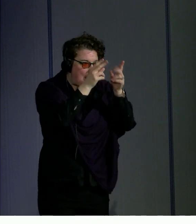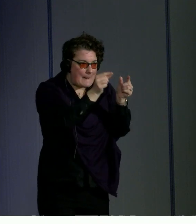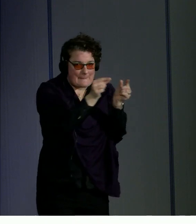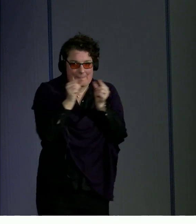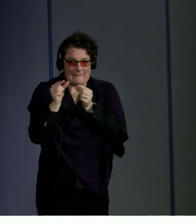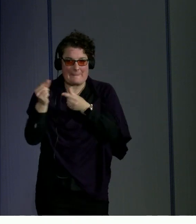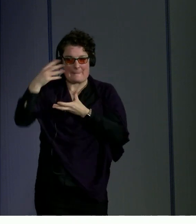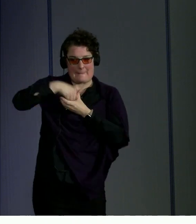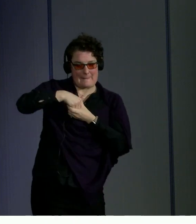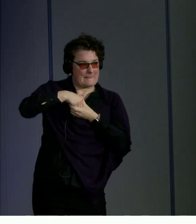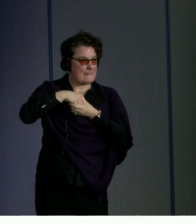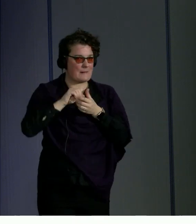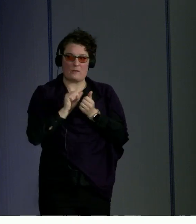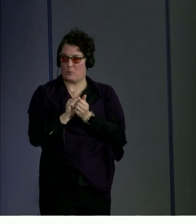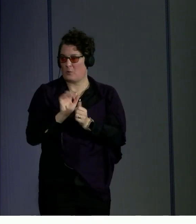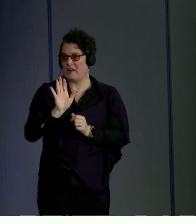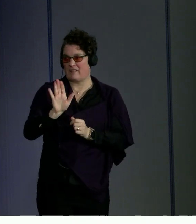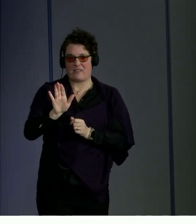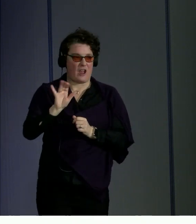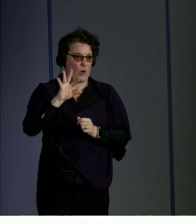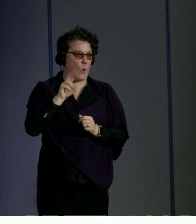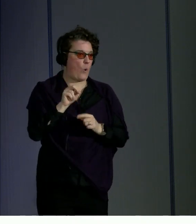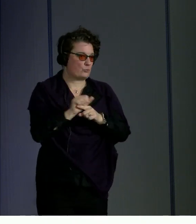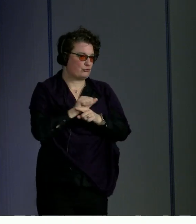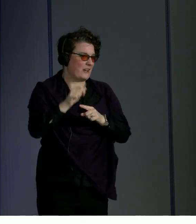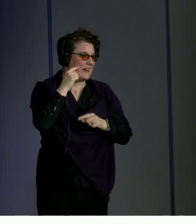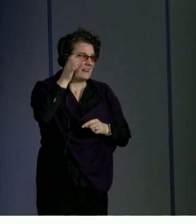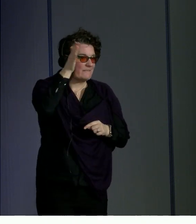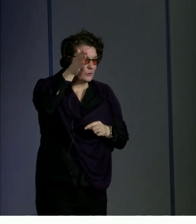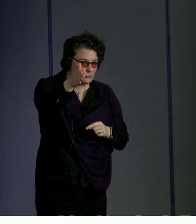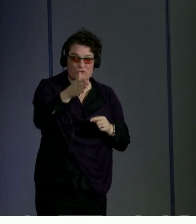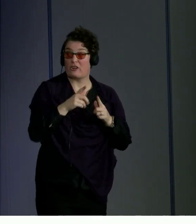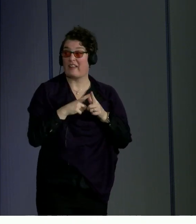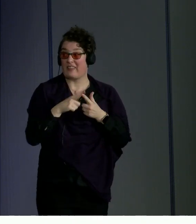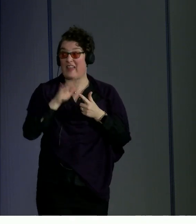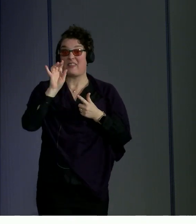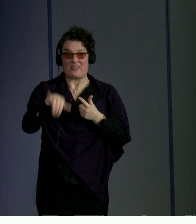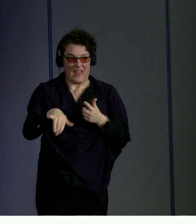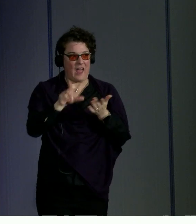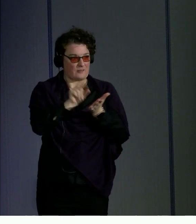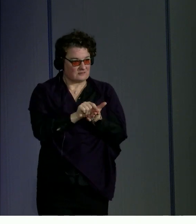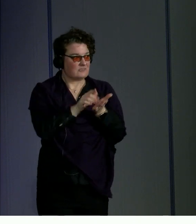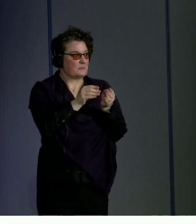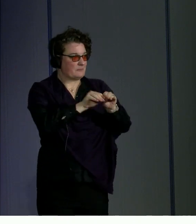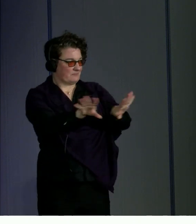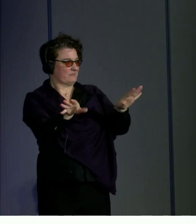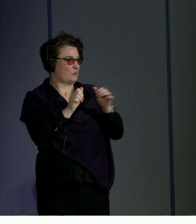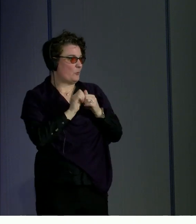incorporate into the future trainings and then of course they make it available to their staff and